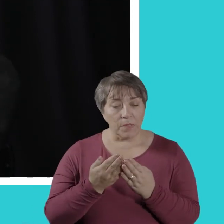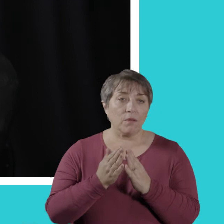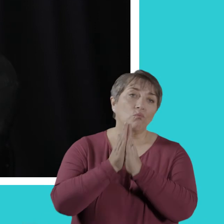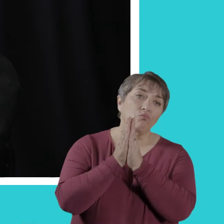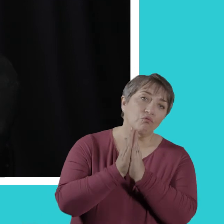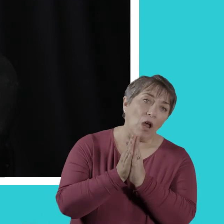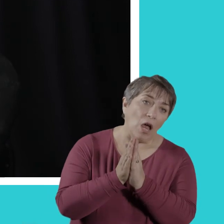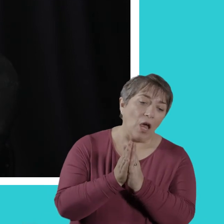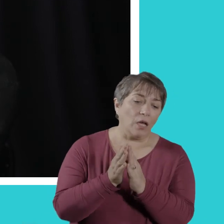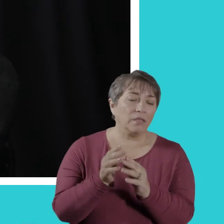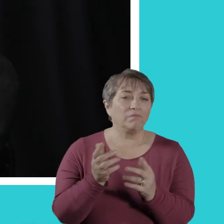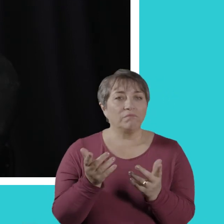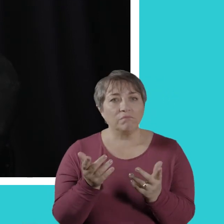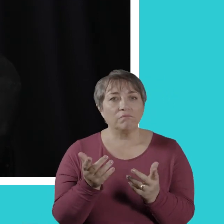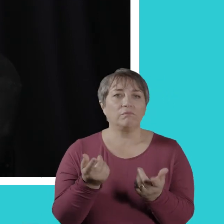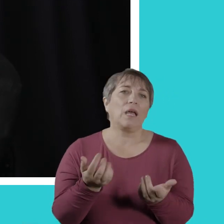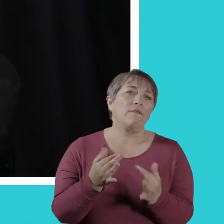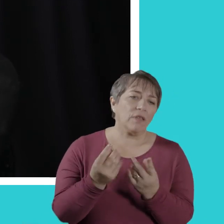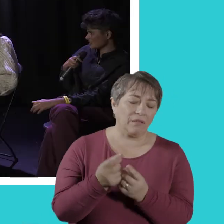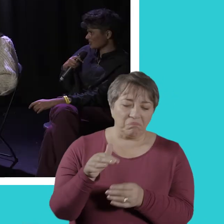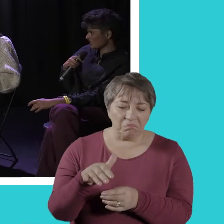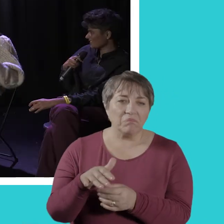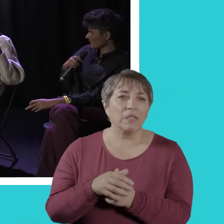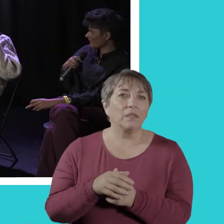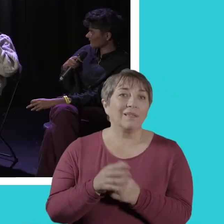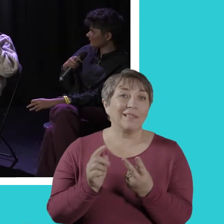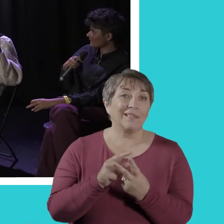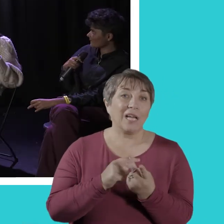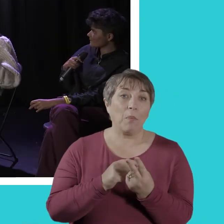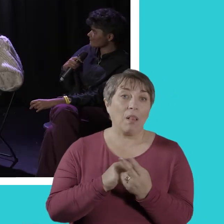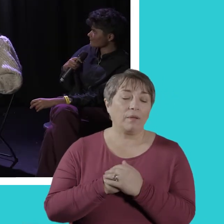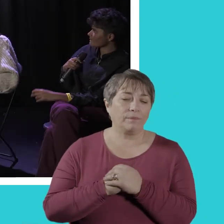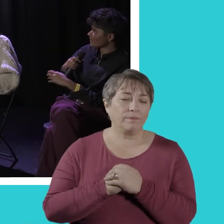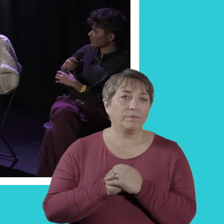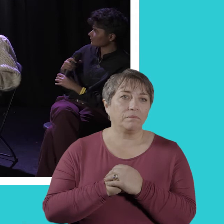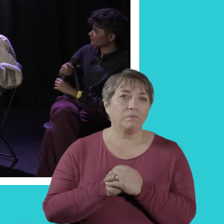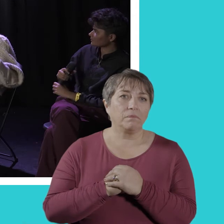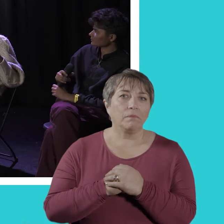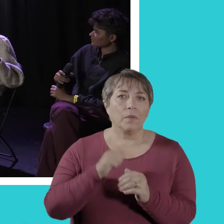is another. So those are just a couple because I'm sure you guys have got... No I'm really fascinated. I'm definitely gonna look at Forefront because I think there's